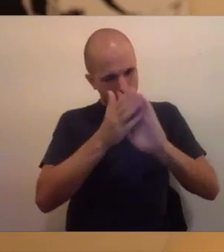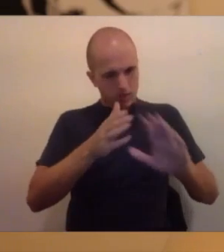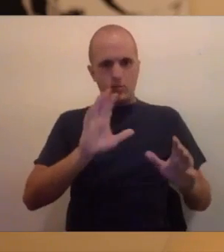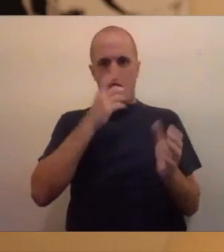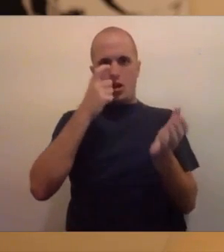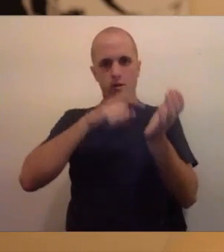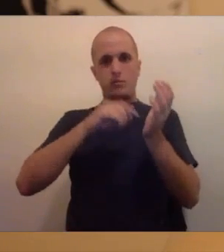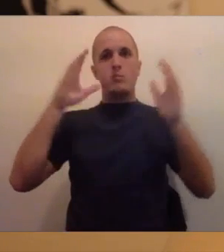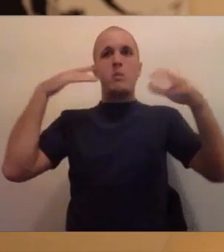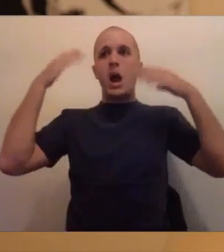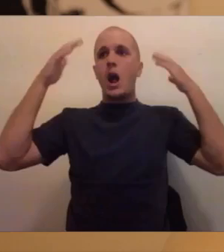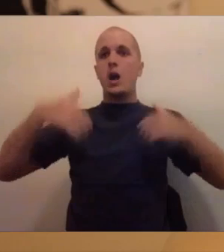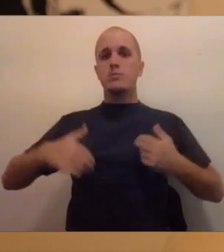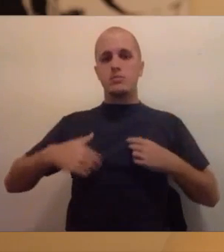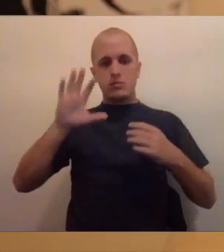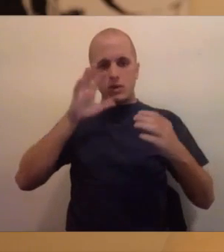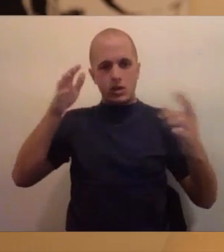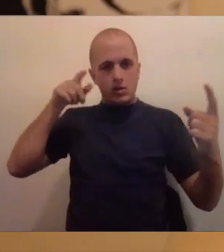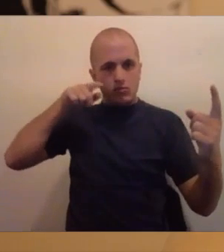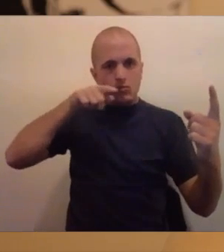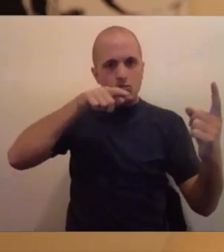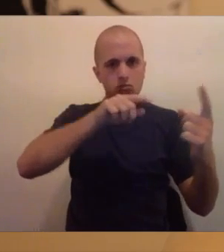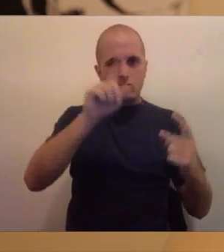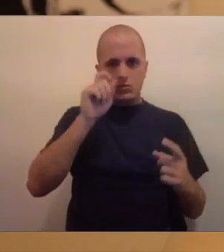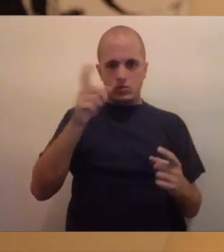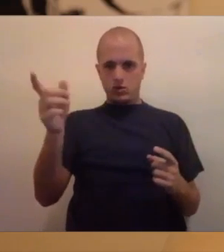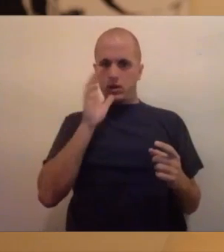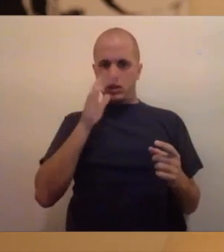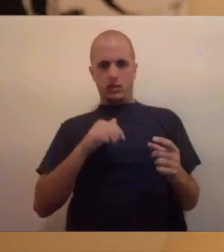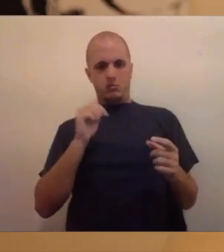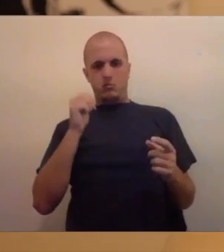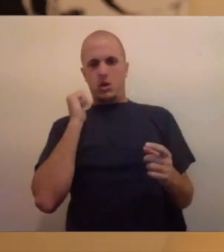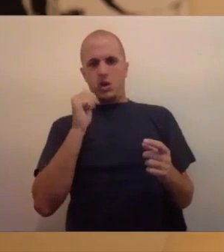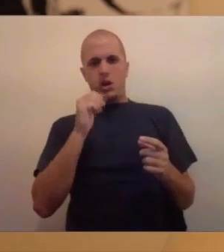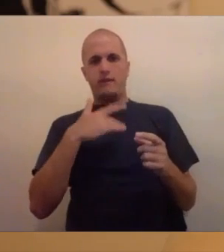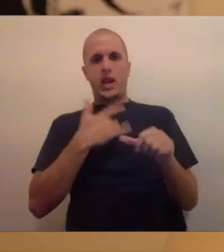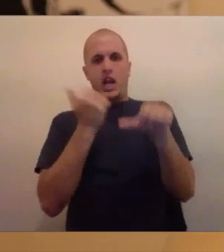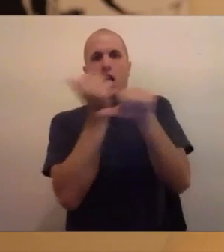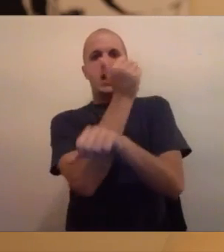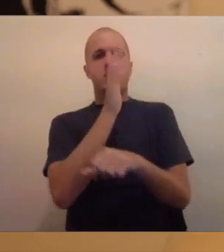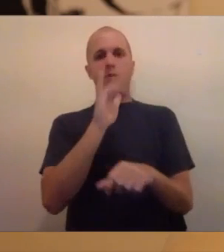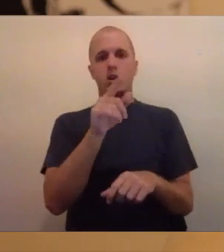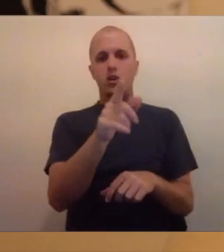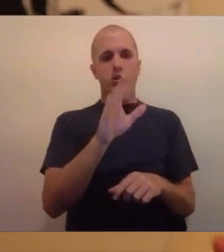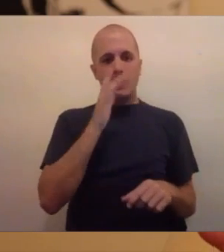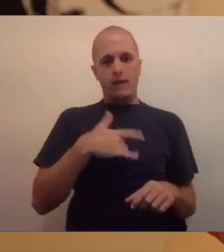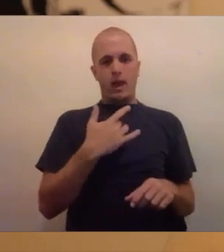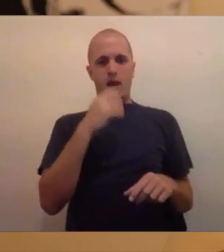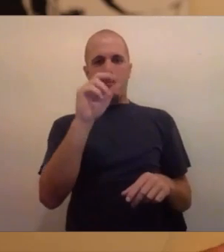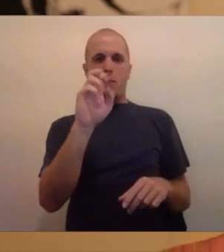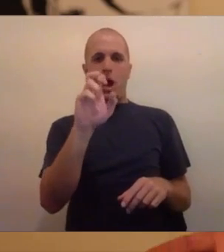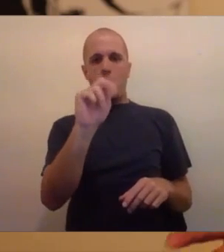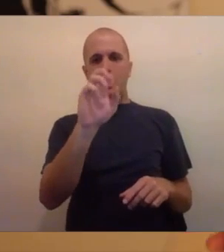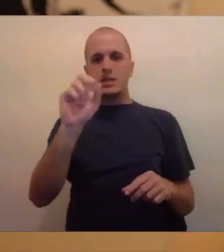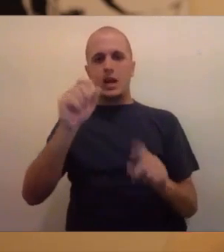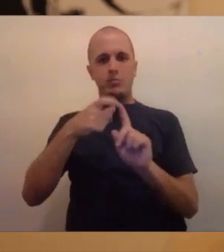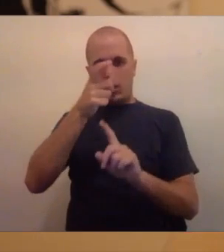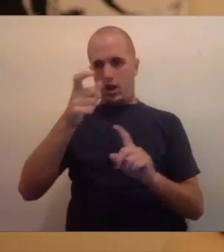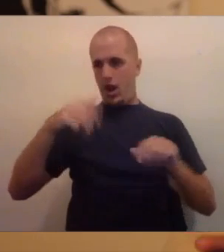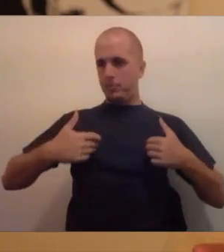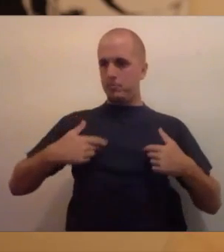wild animal comes close to you, they will not harm you because they're not threatened by you.